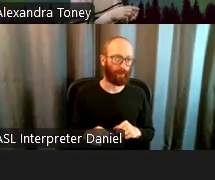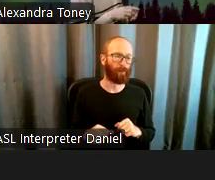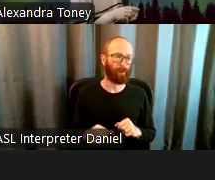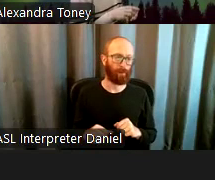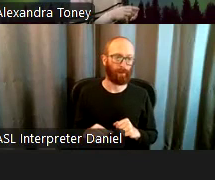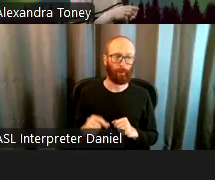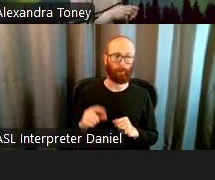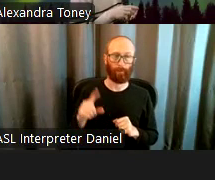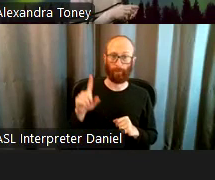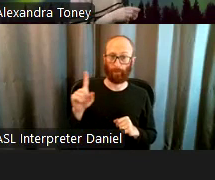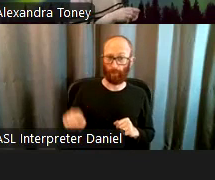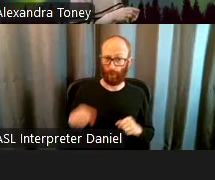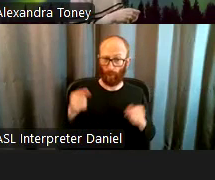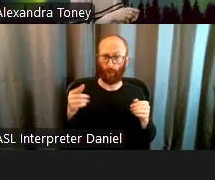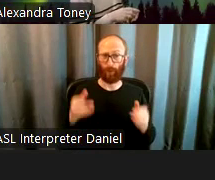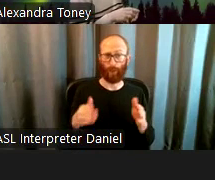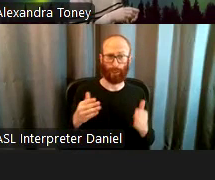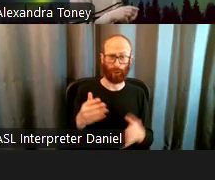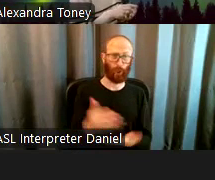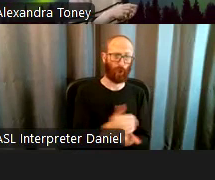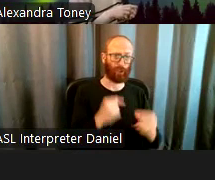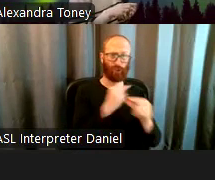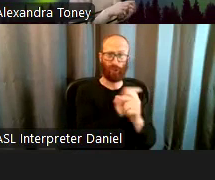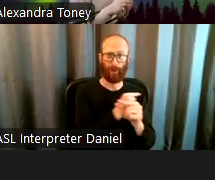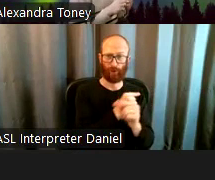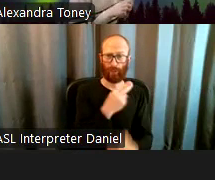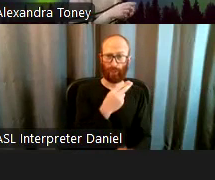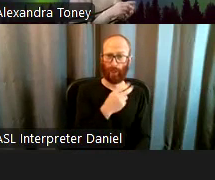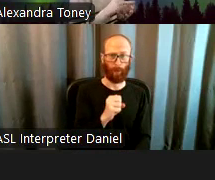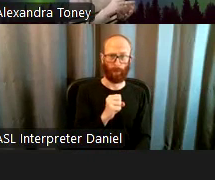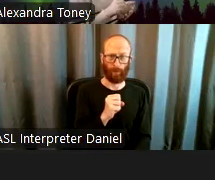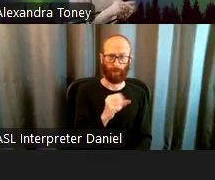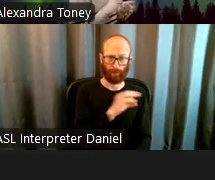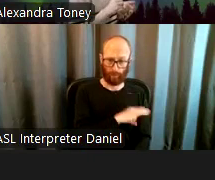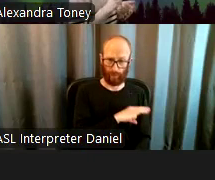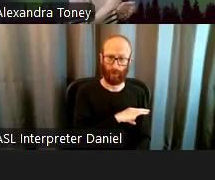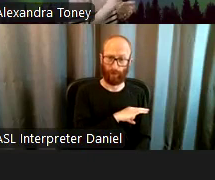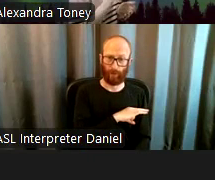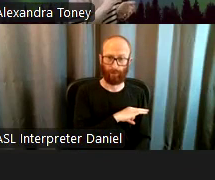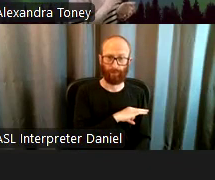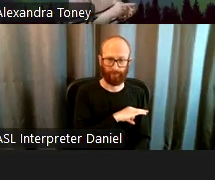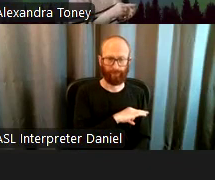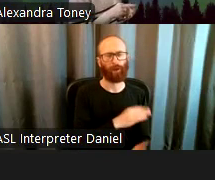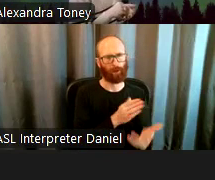geometry High School Credit is through demonstrating math